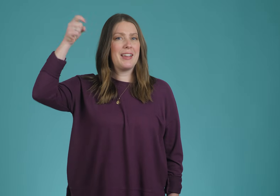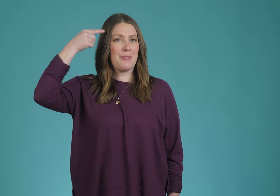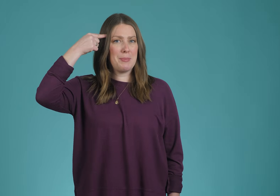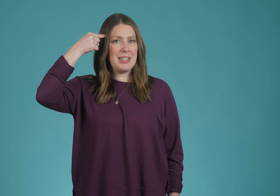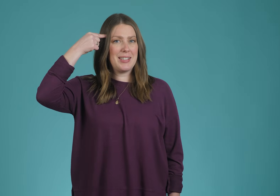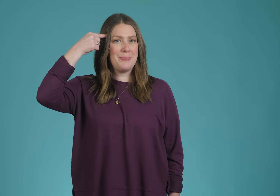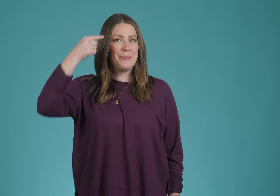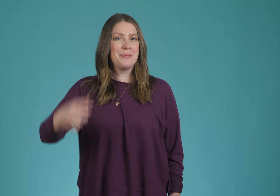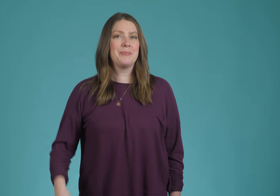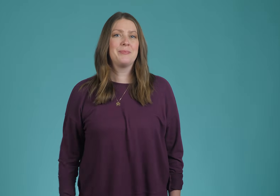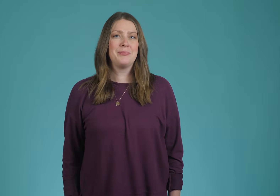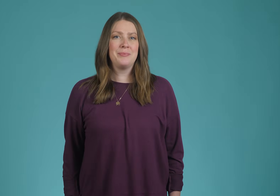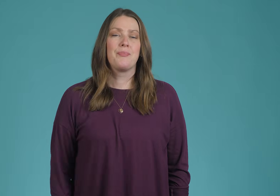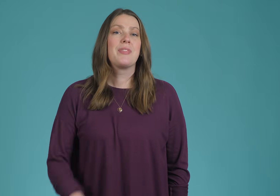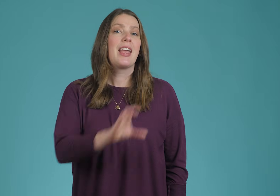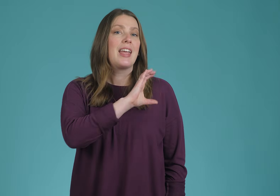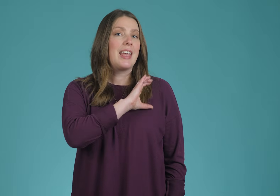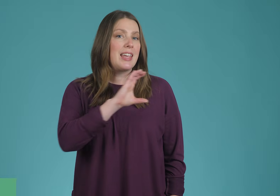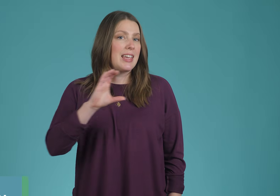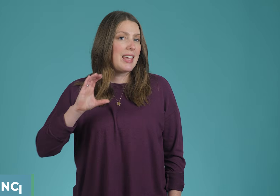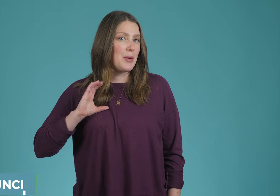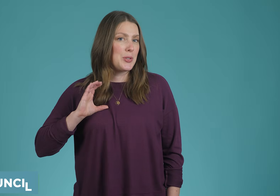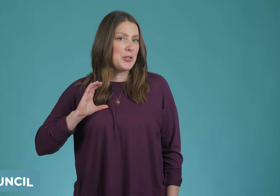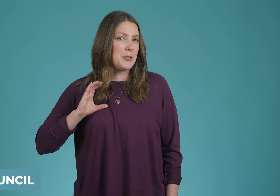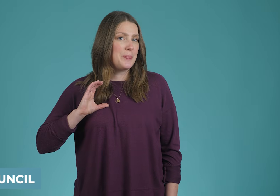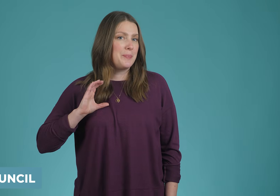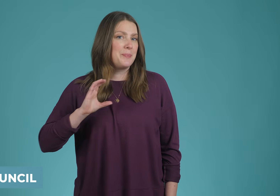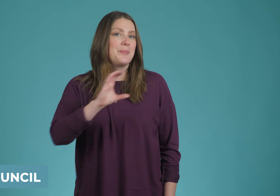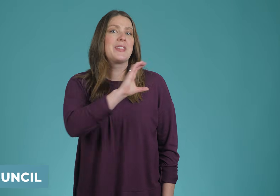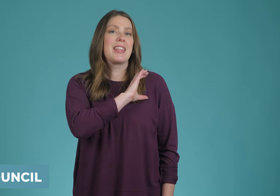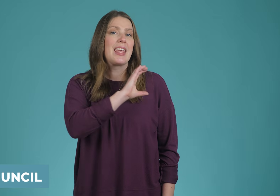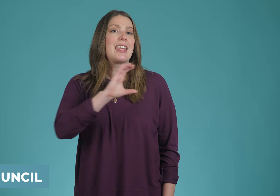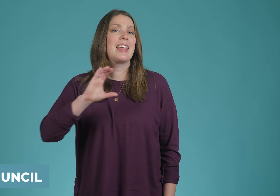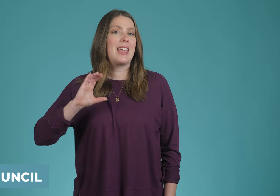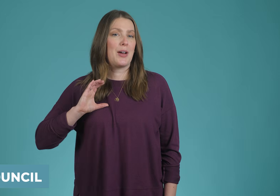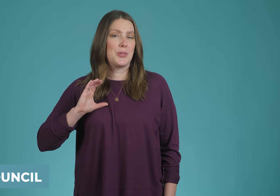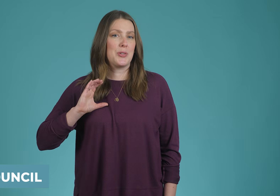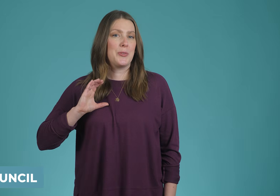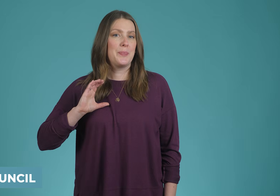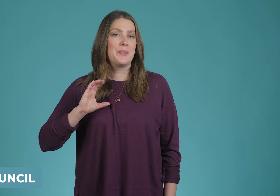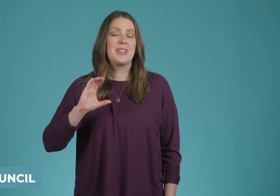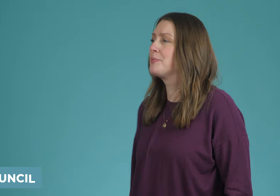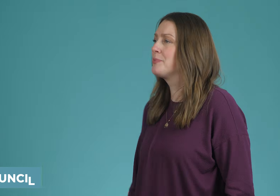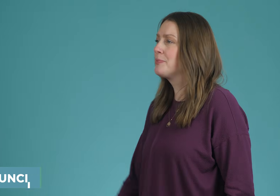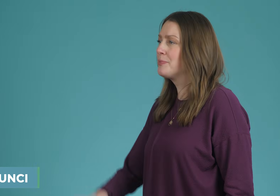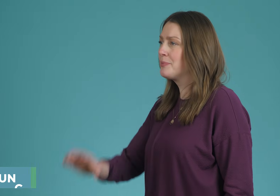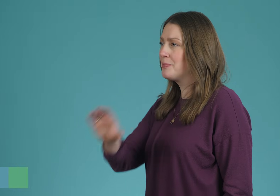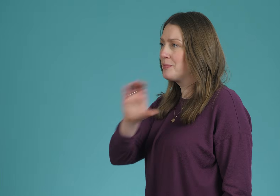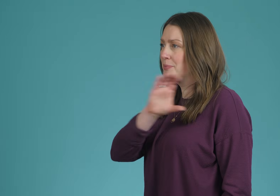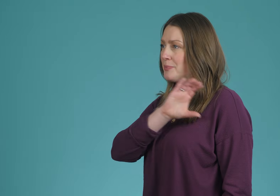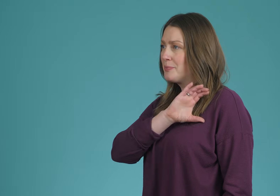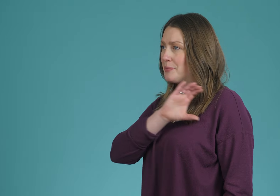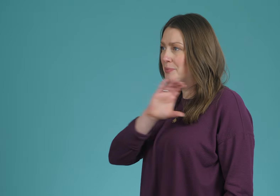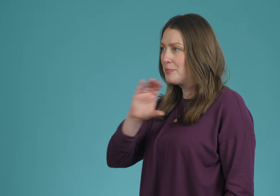Government Council. It's a C-shaped hand